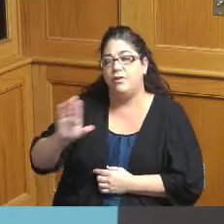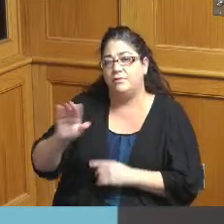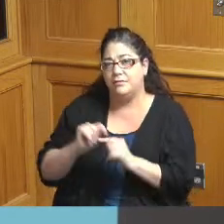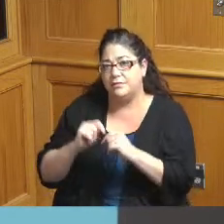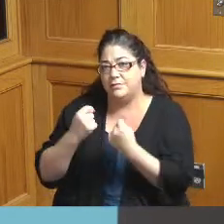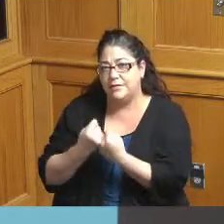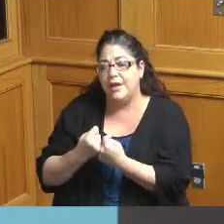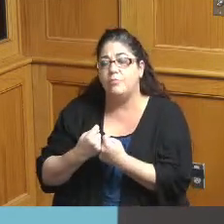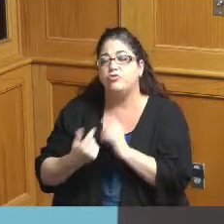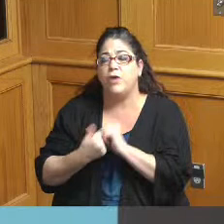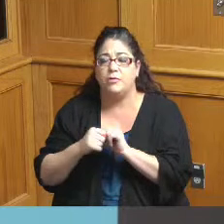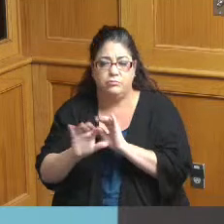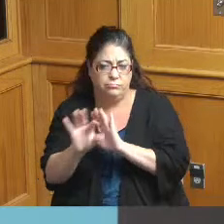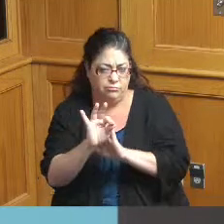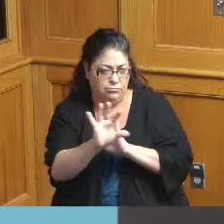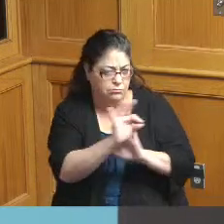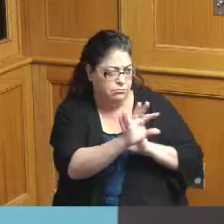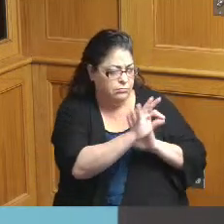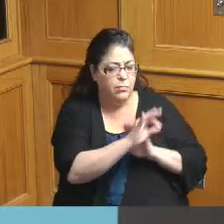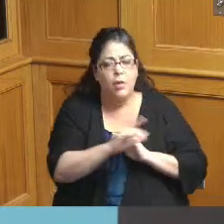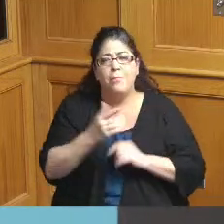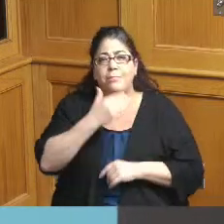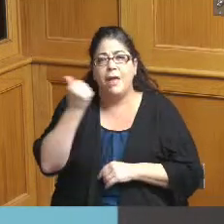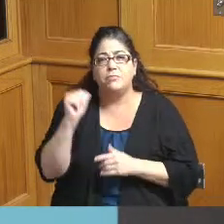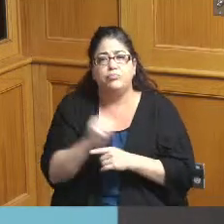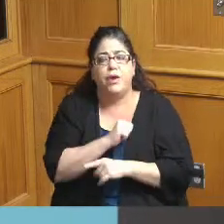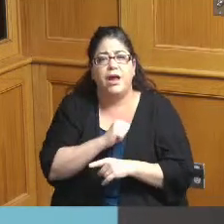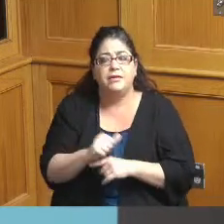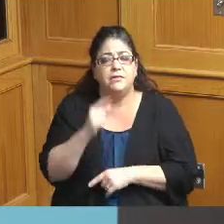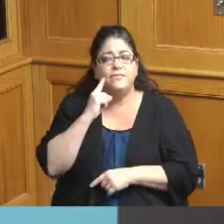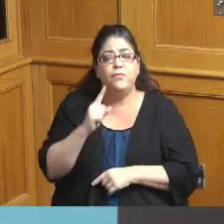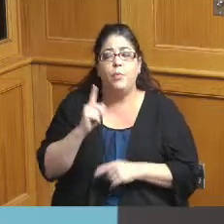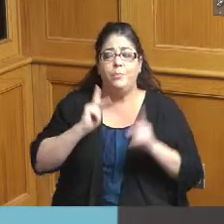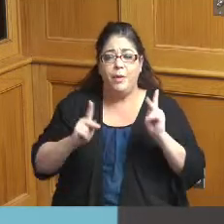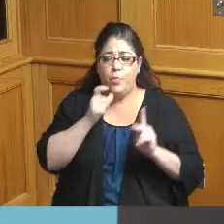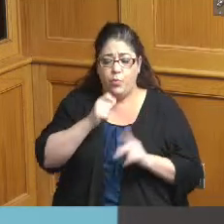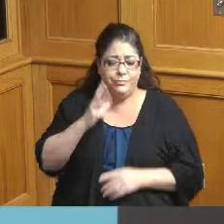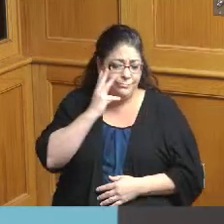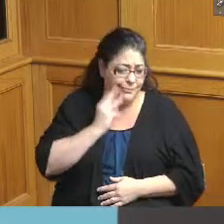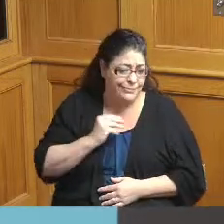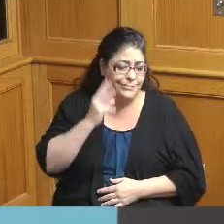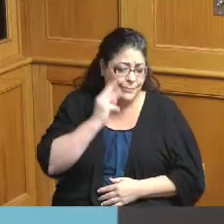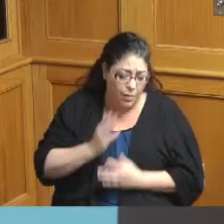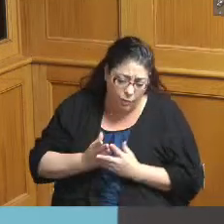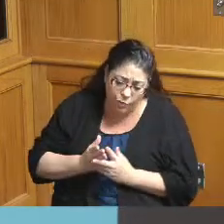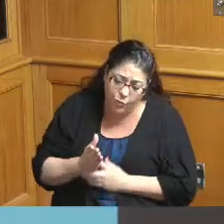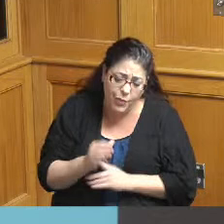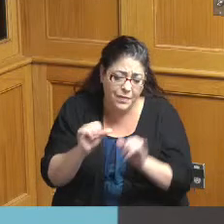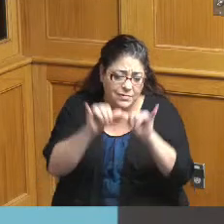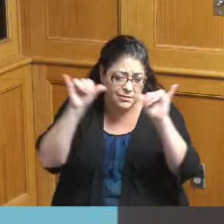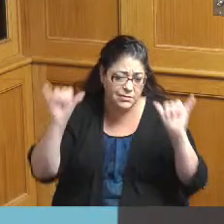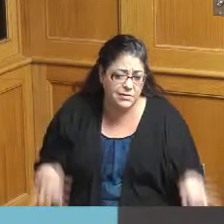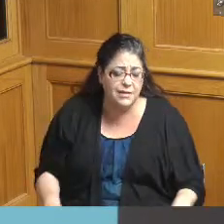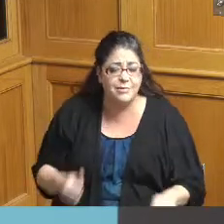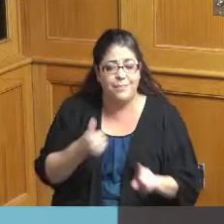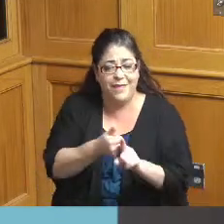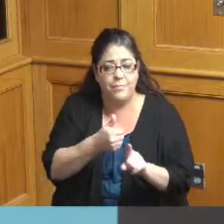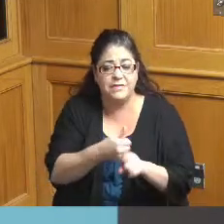practices where citizens that have been through the child welfare system are a part of the office